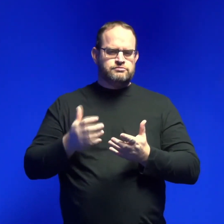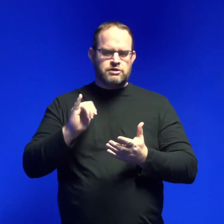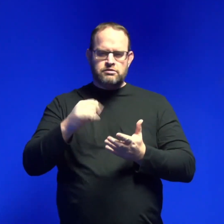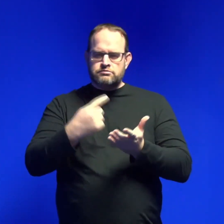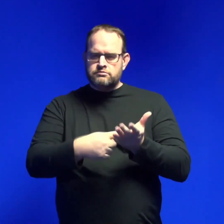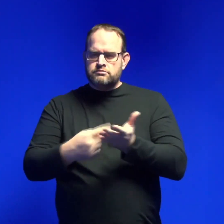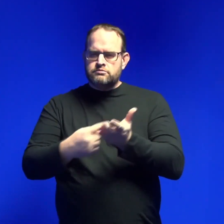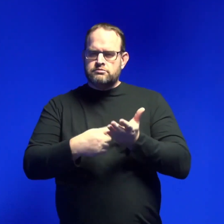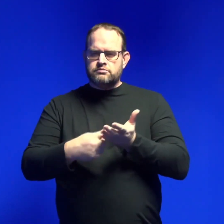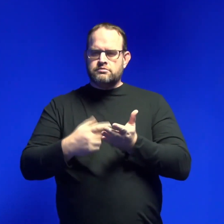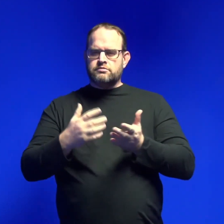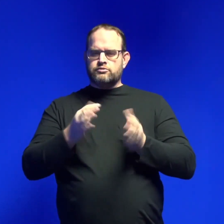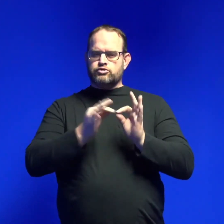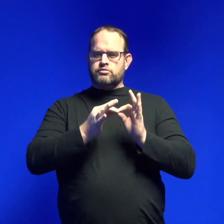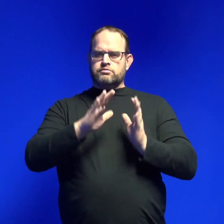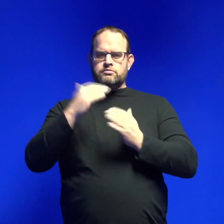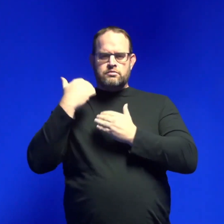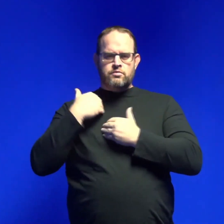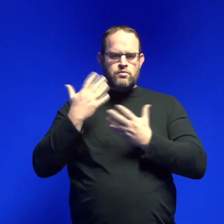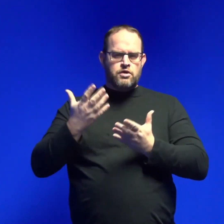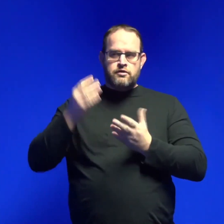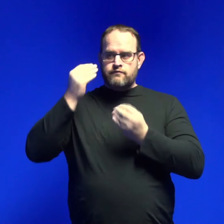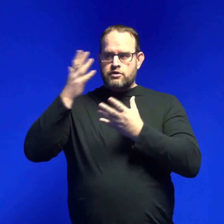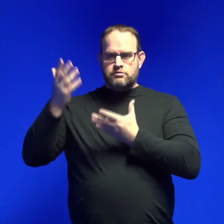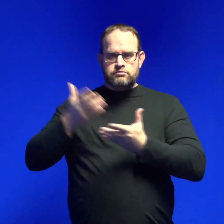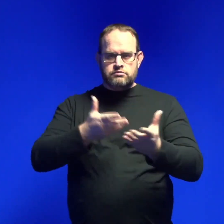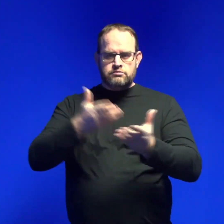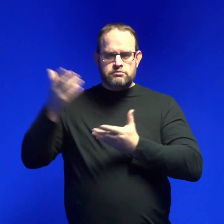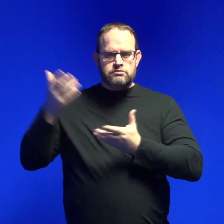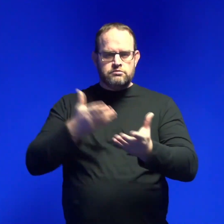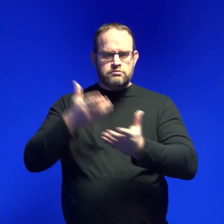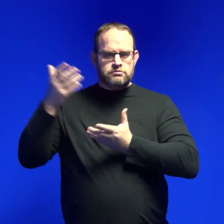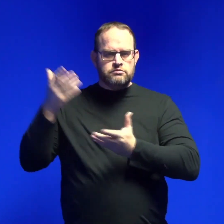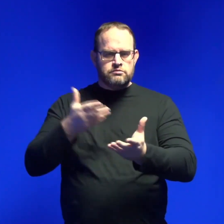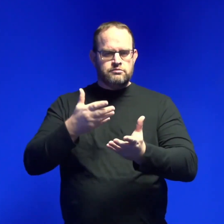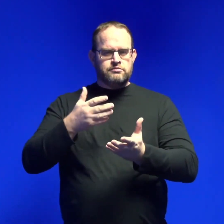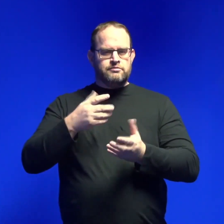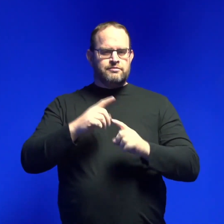That calls for further discussion on the responsibilities the interpreters hold in the classroom.